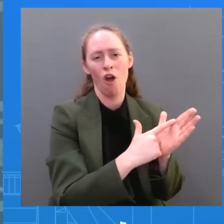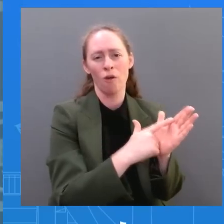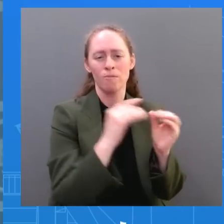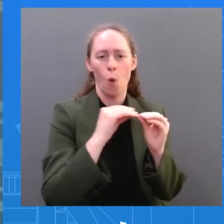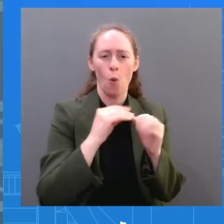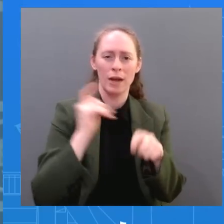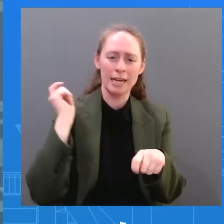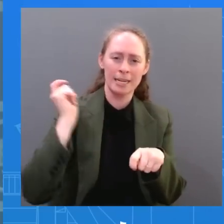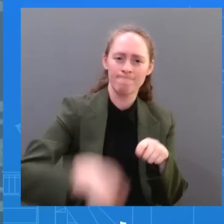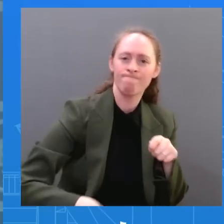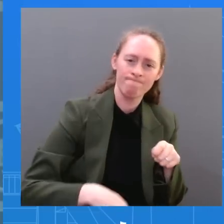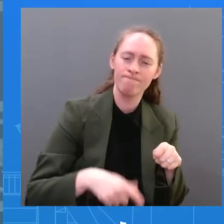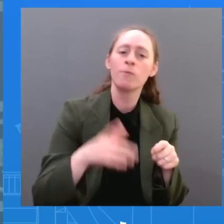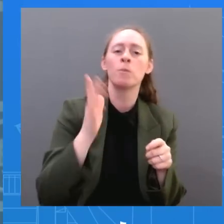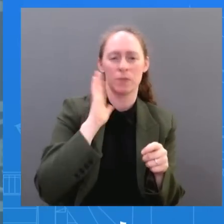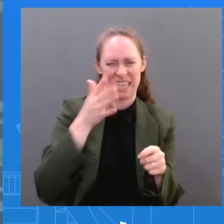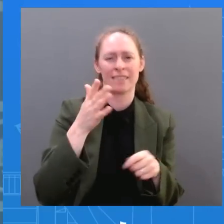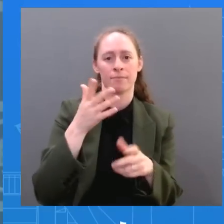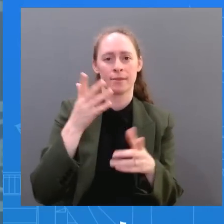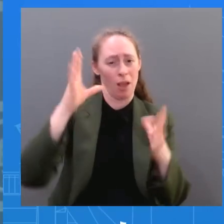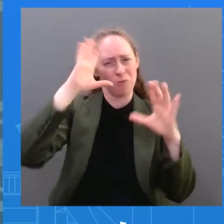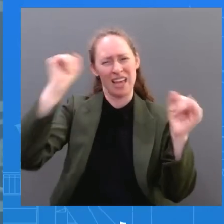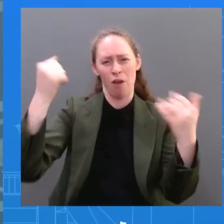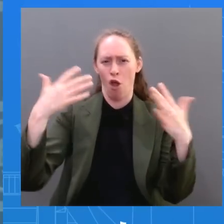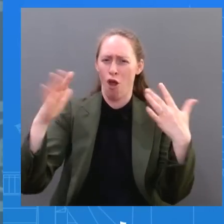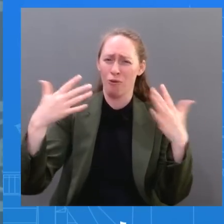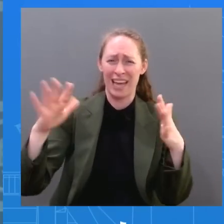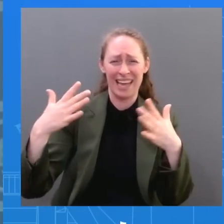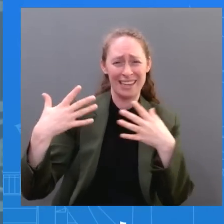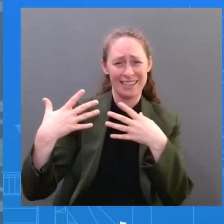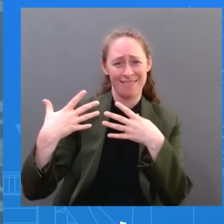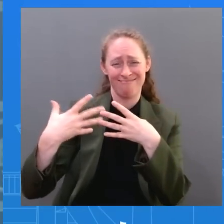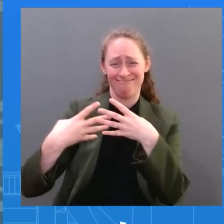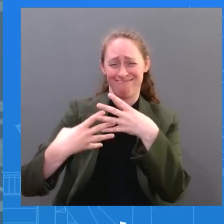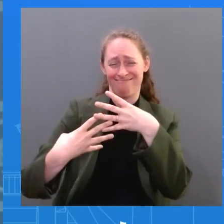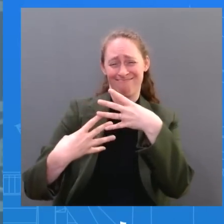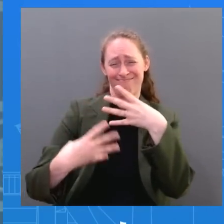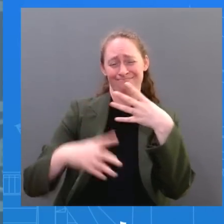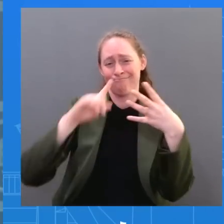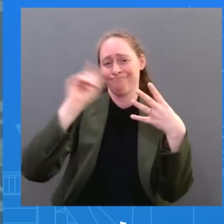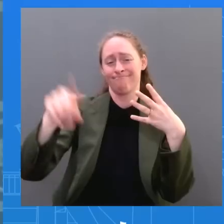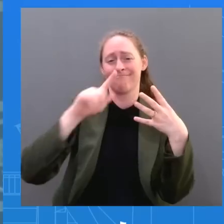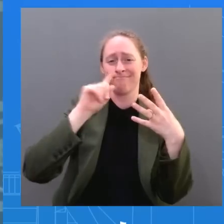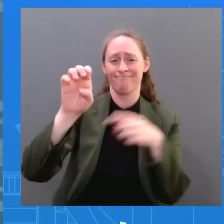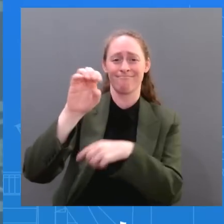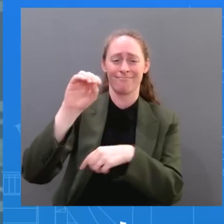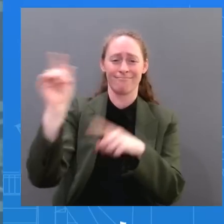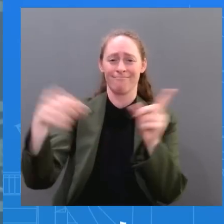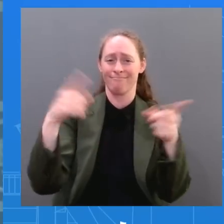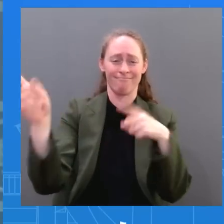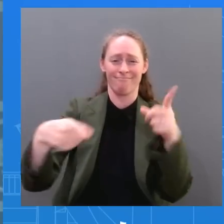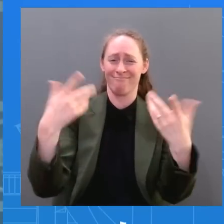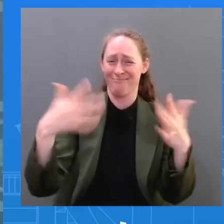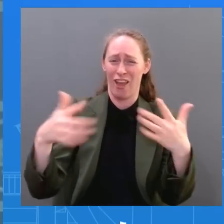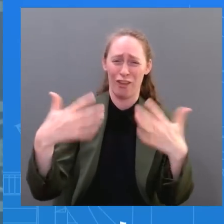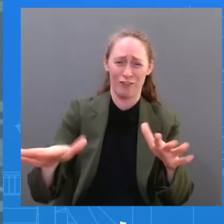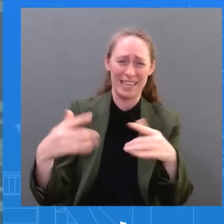than any president at this time in their administration. And so now what we are going to continue to do and --